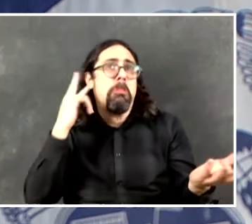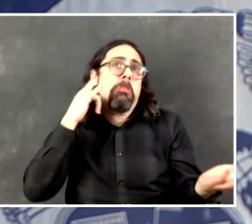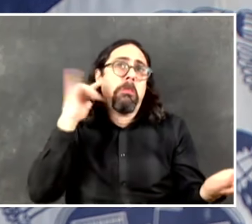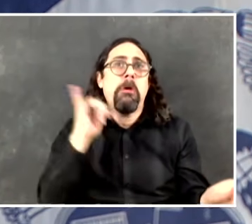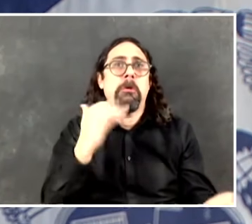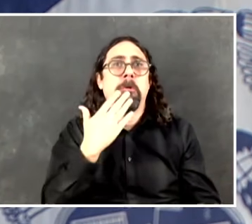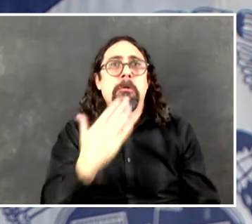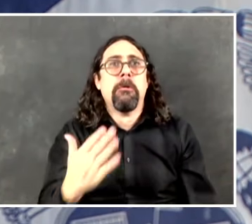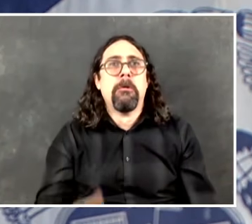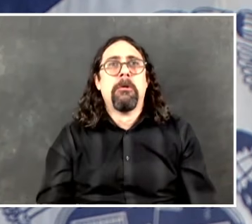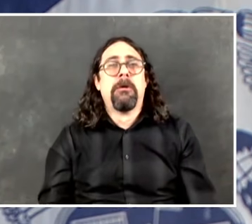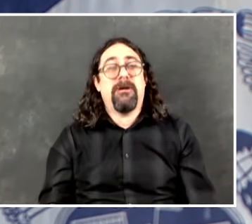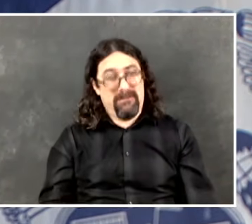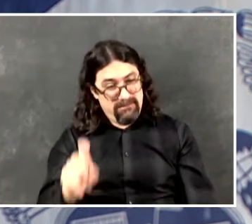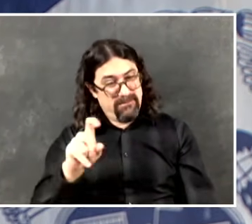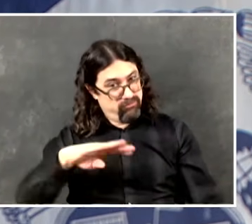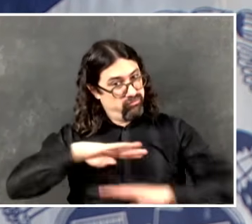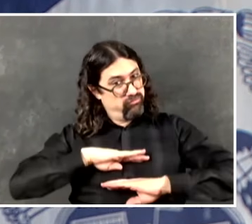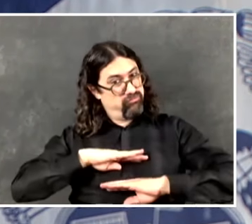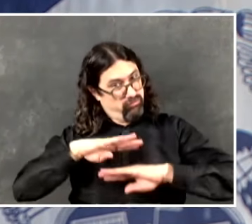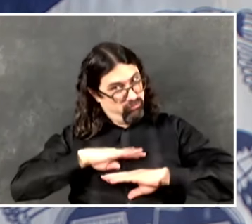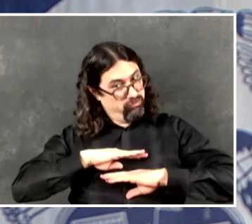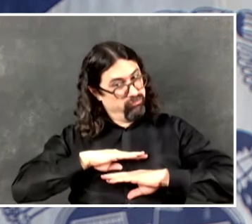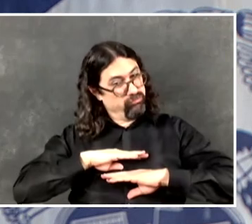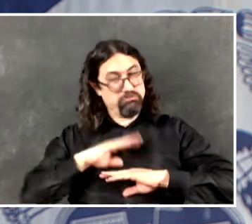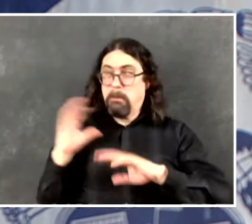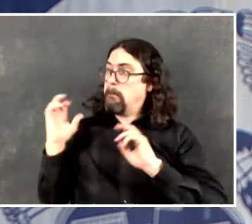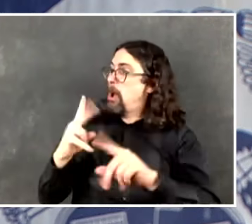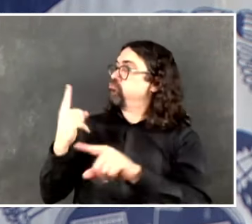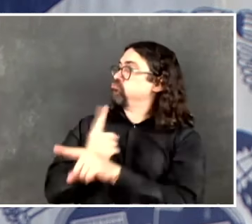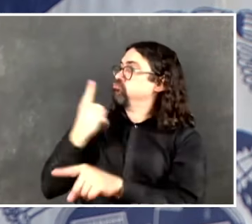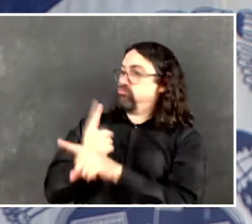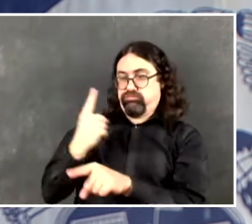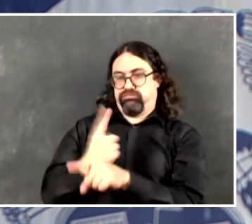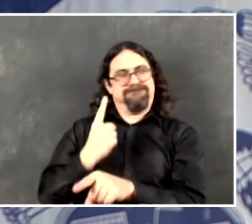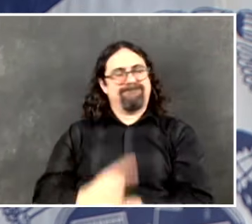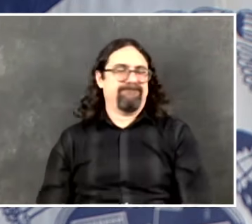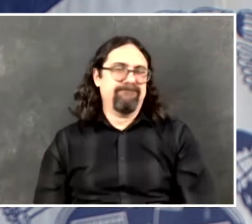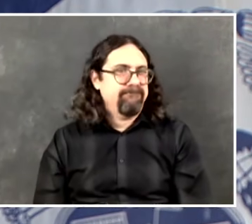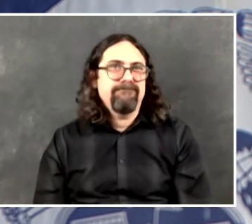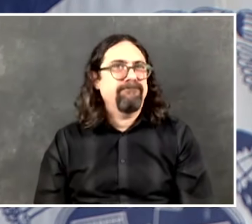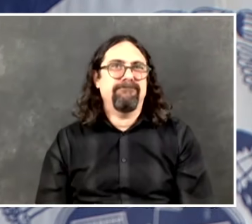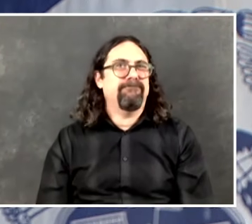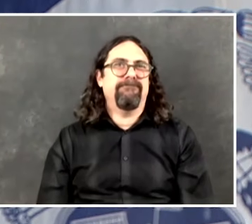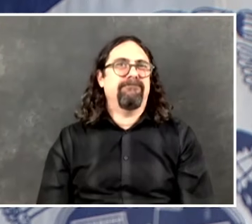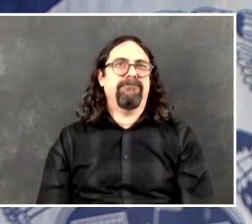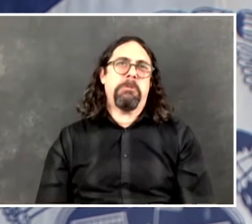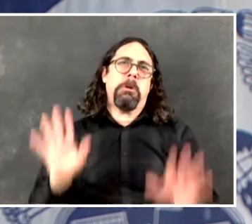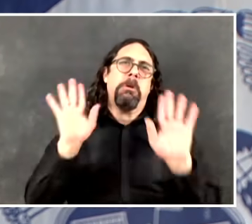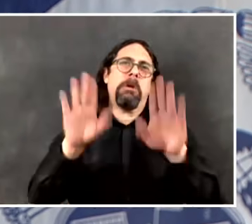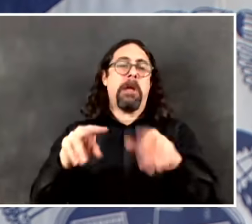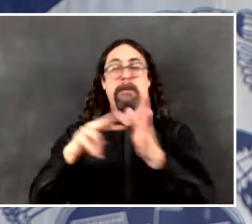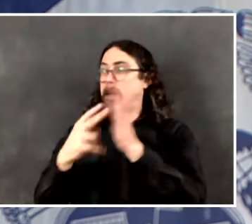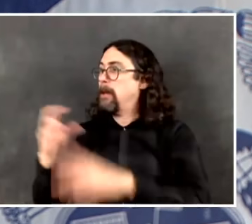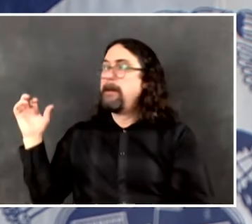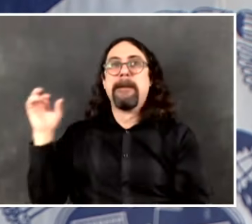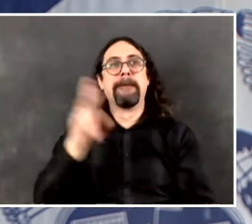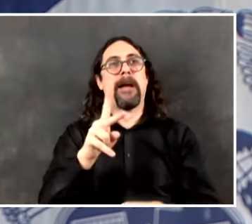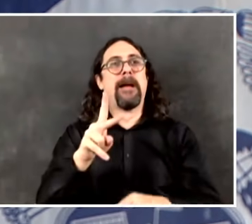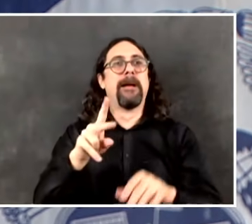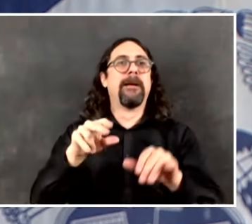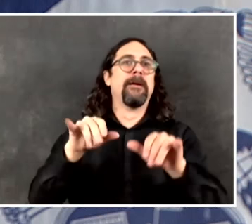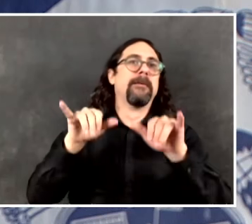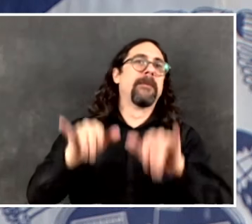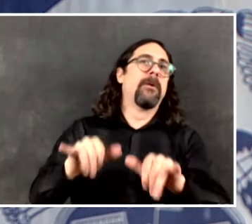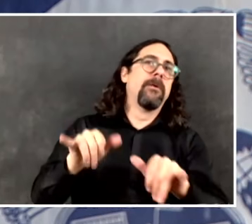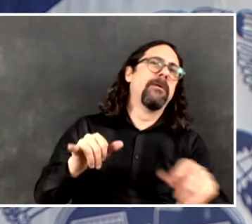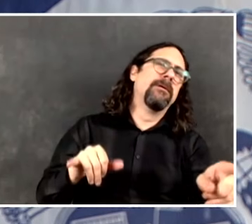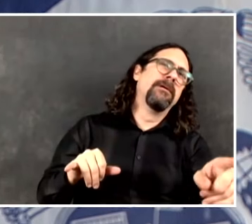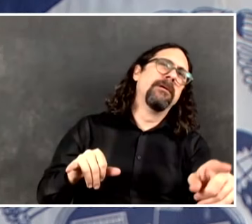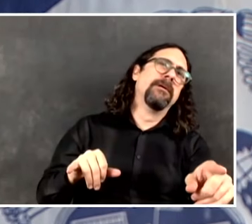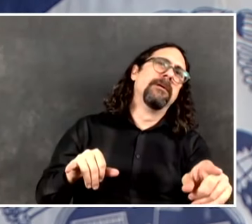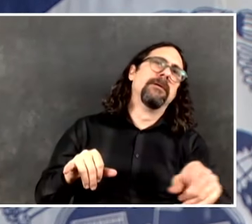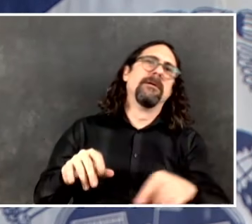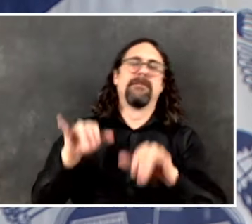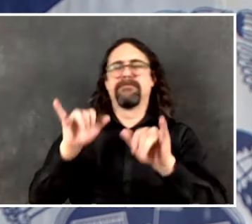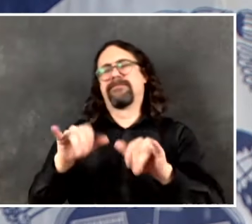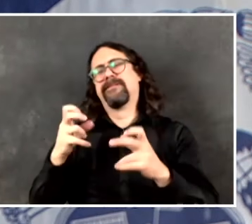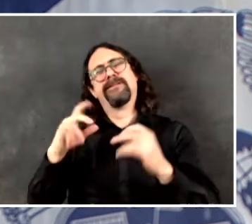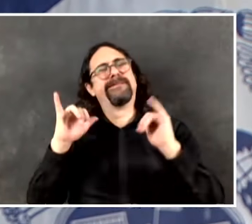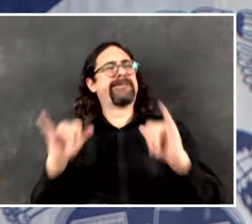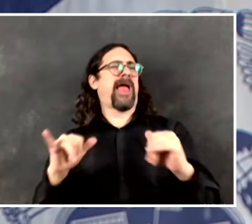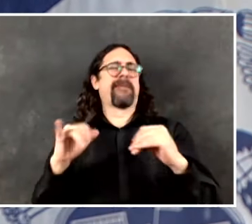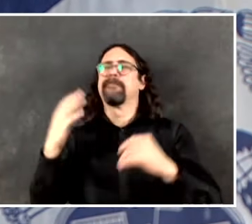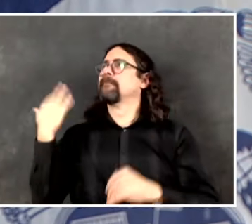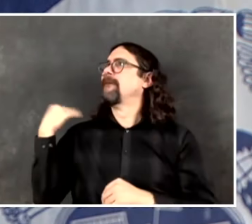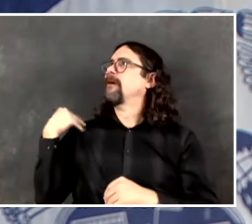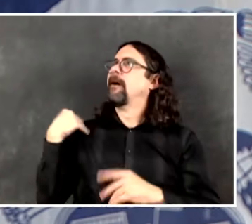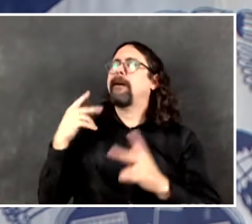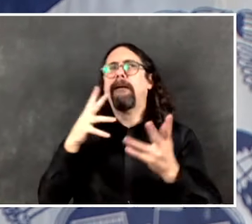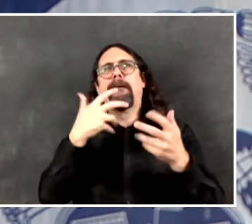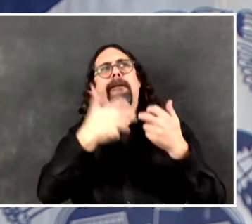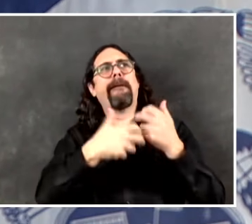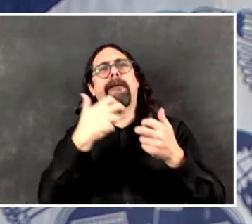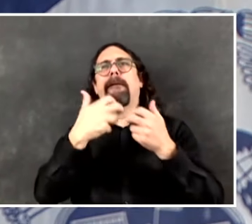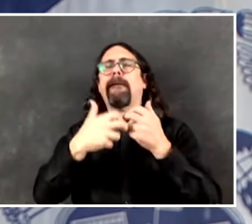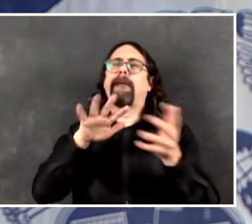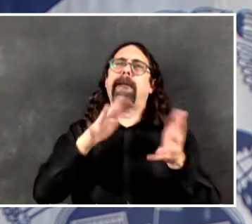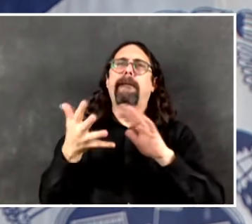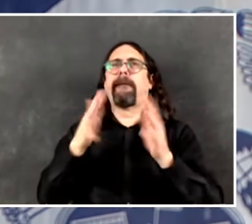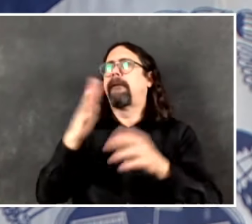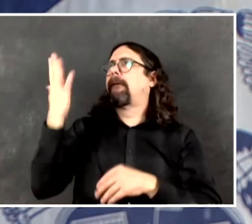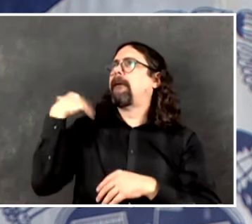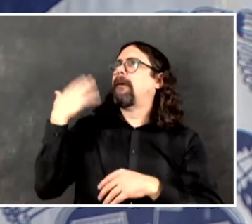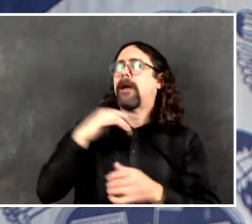GOOD ENOUGH FOR